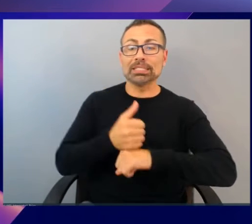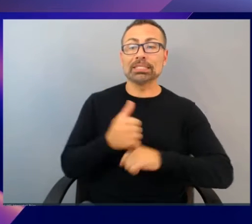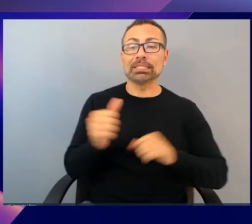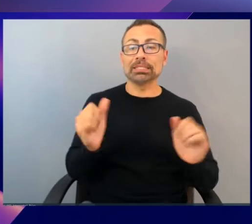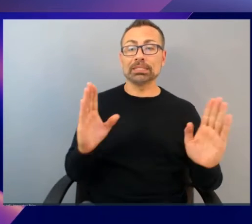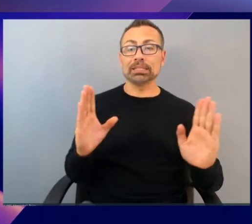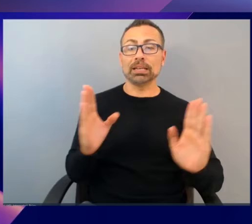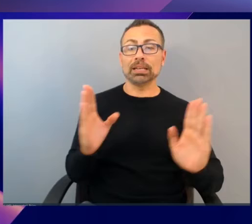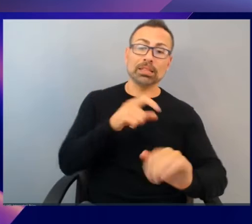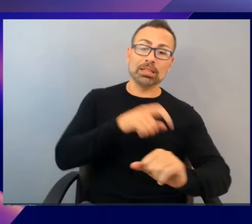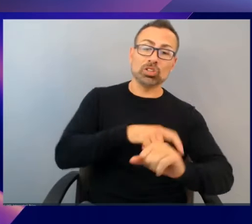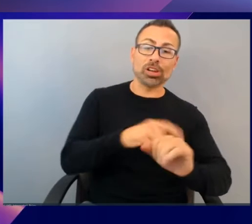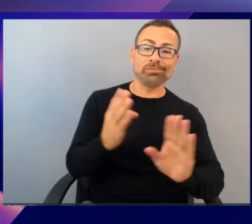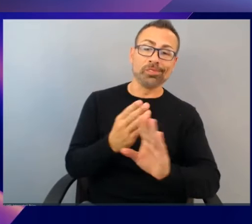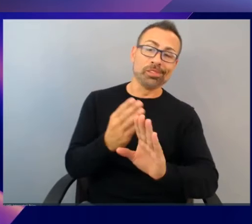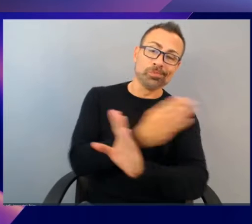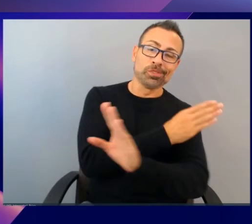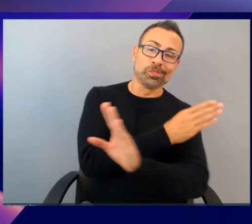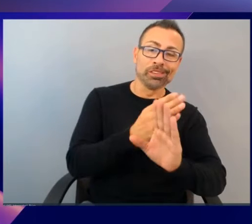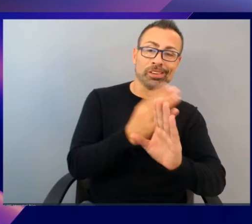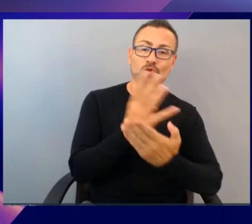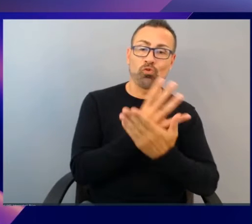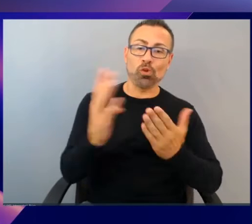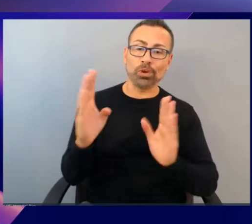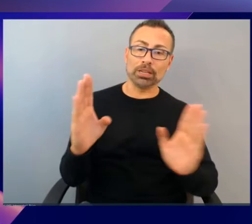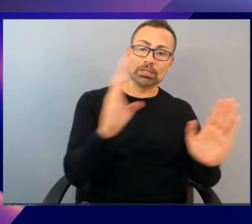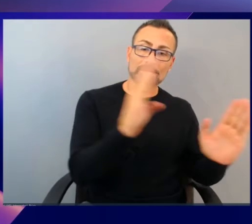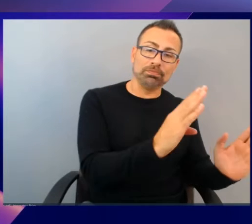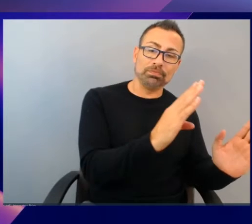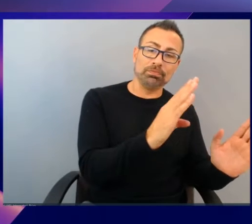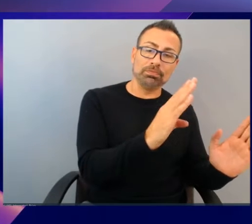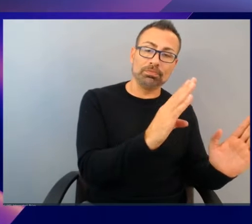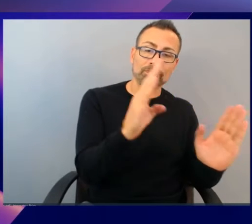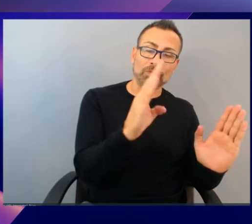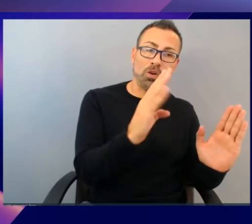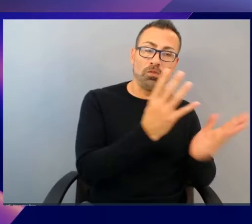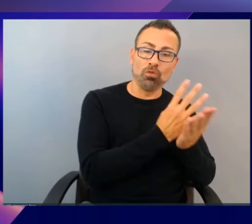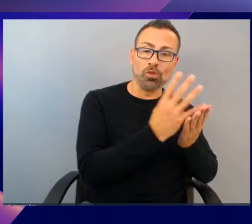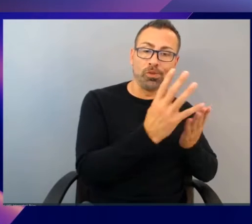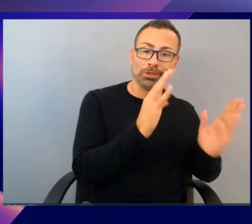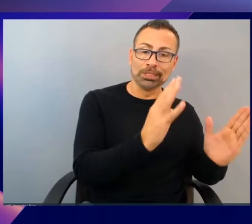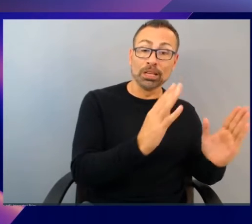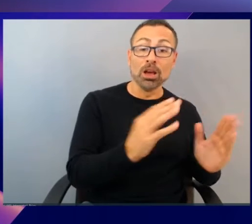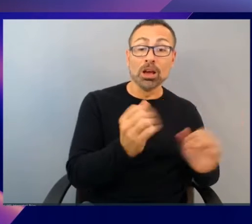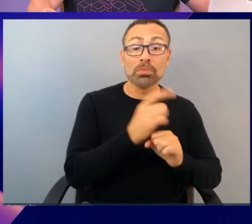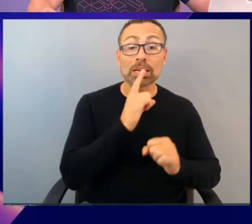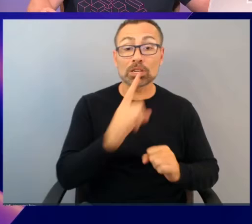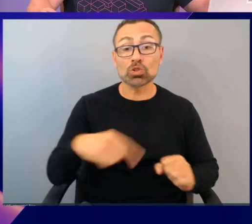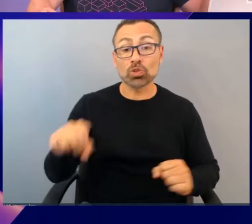so we're searching the previous four weeks. Gonna make sure that the log group we're searching for is the Apache access log.